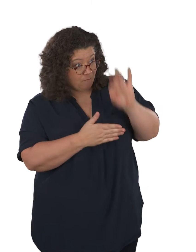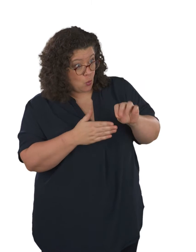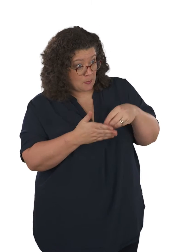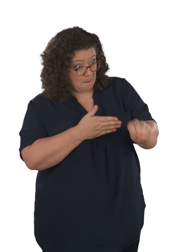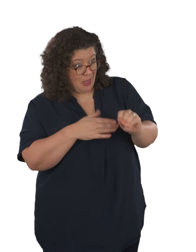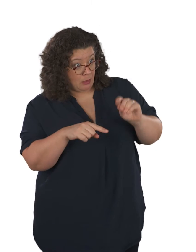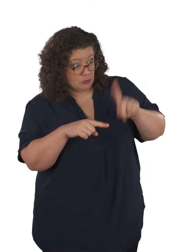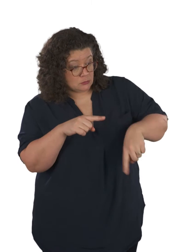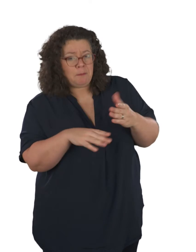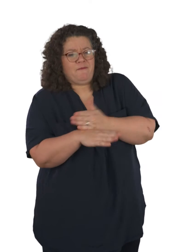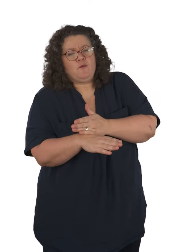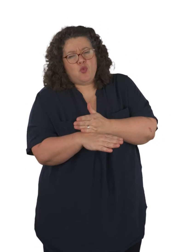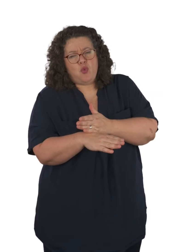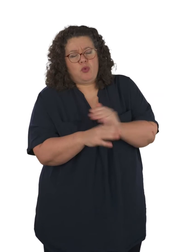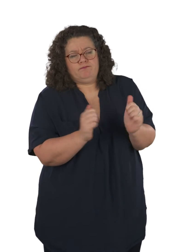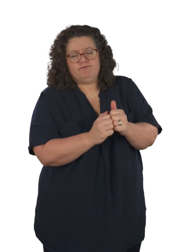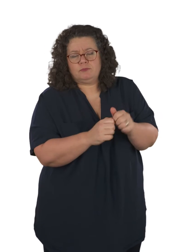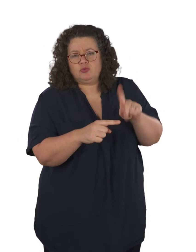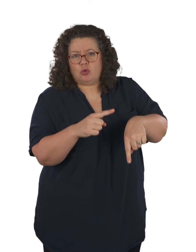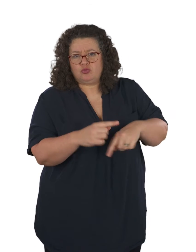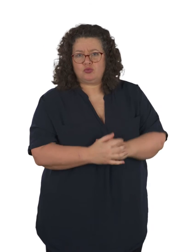They will first check how much the adult can afford to pay.